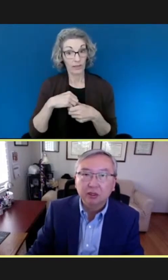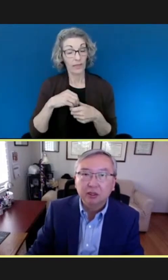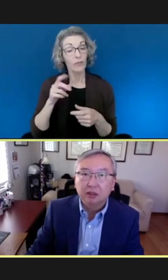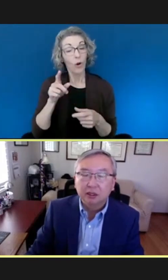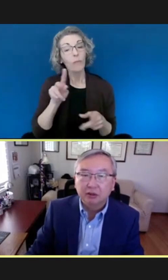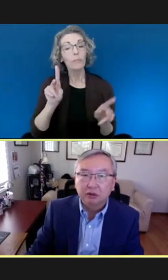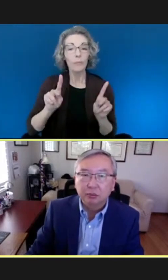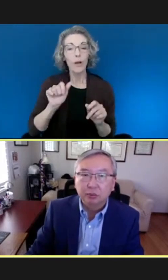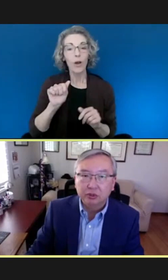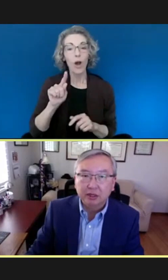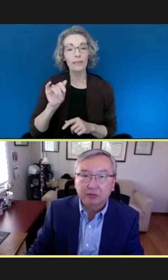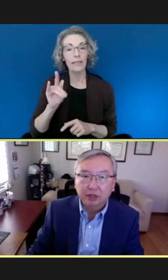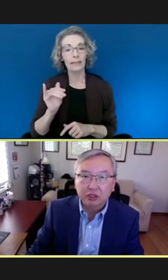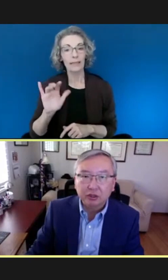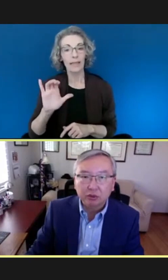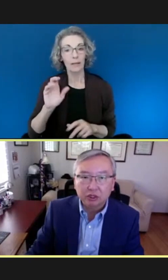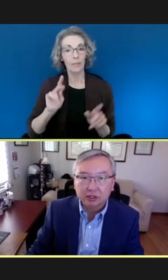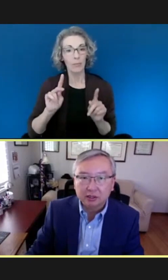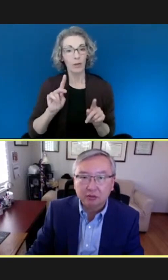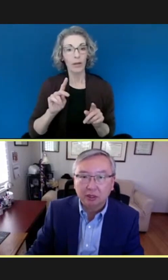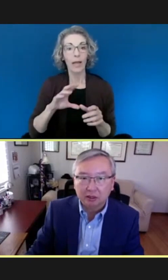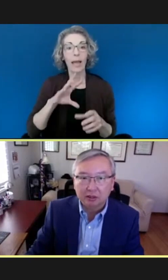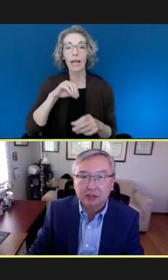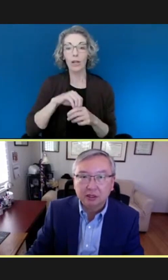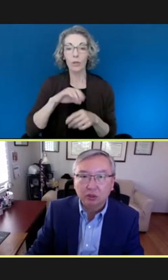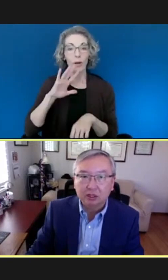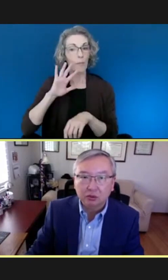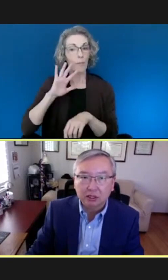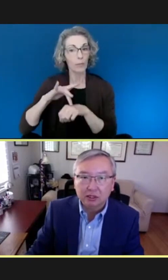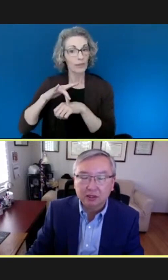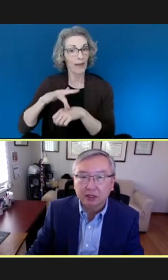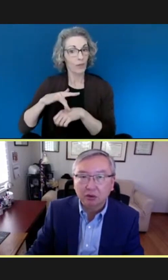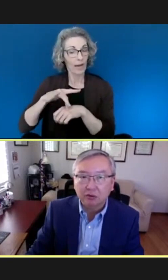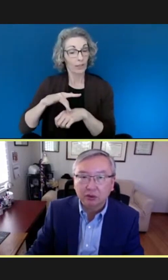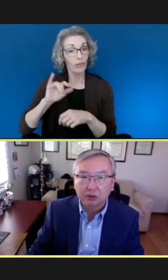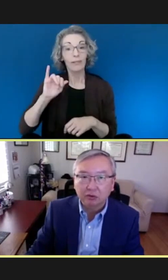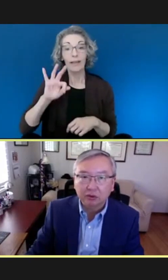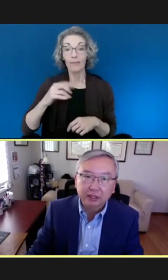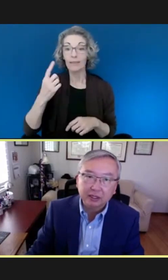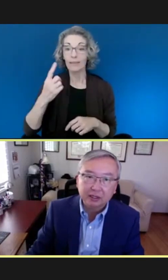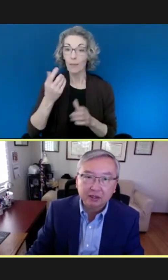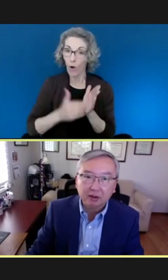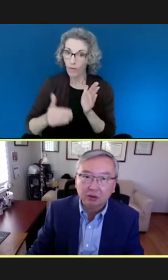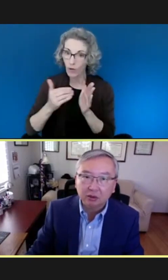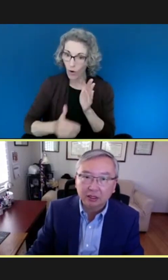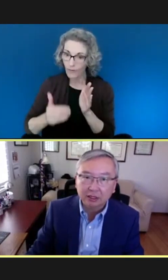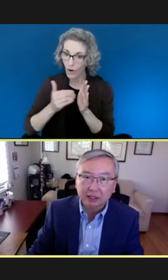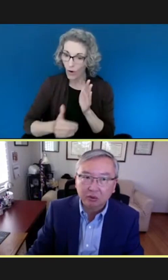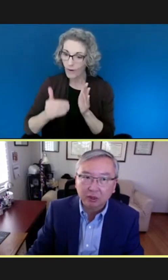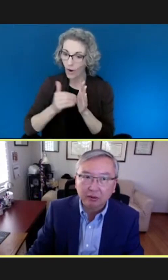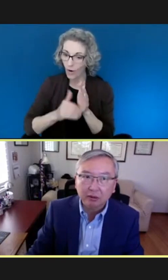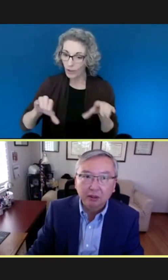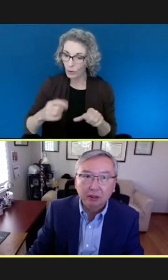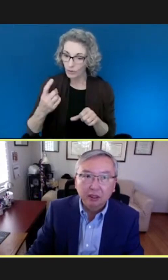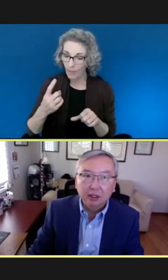which is when someone is doing something over and over again and it's not getting anywhere.